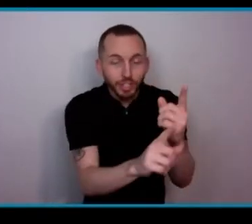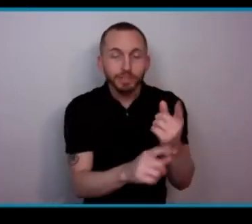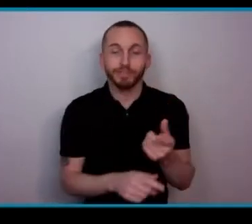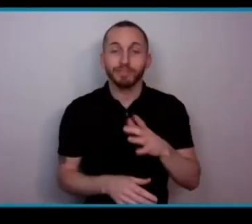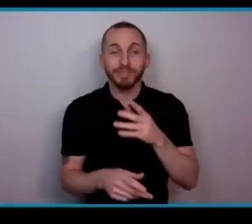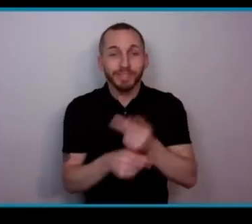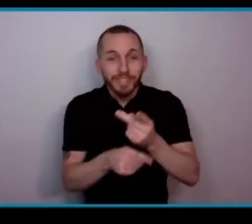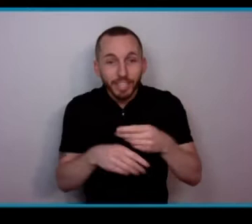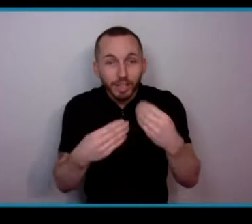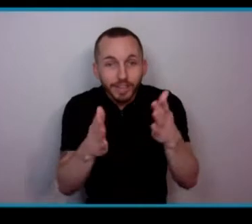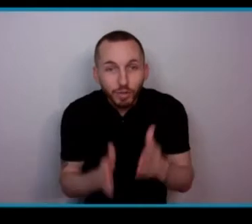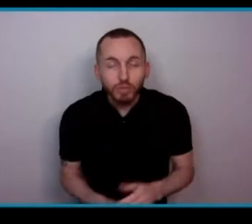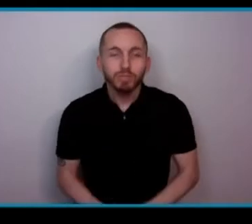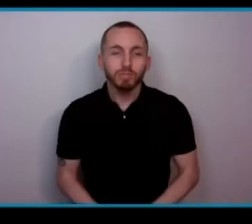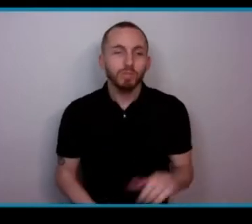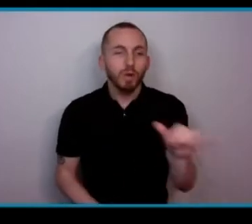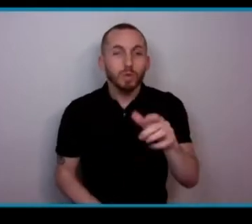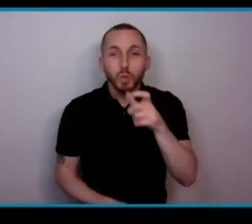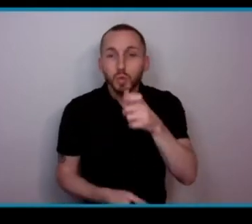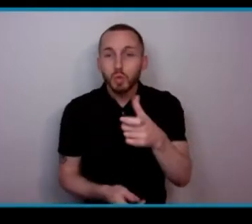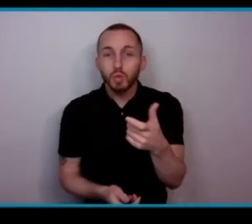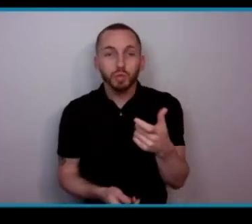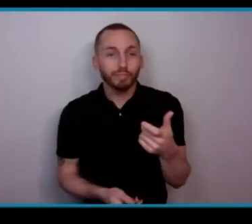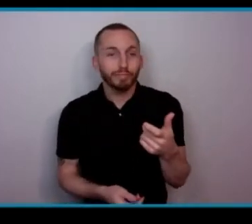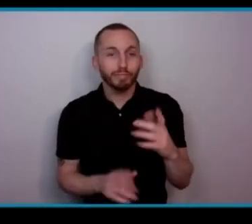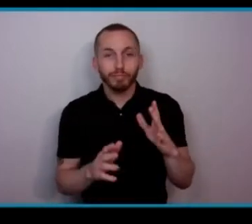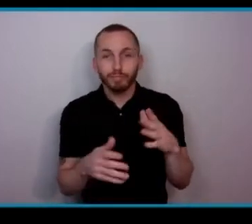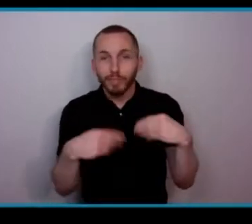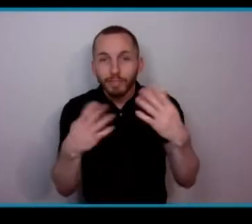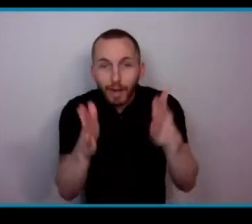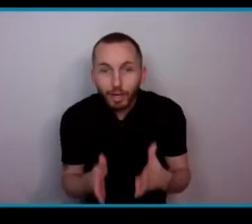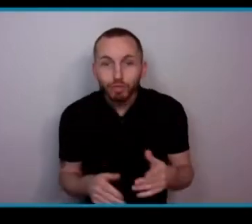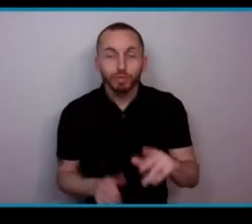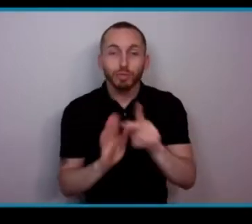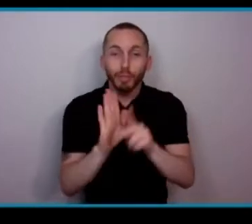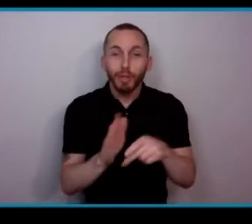also for practitioners, policymakers, and other researchers focused on arts and health